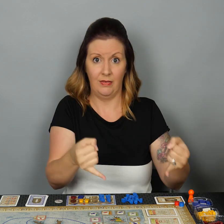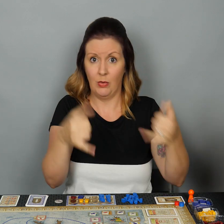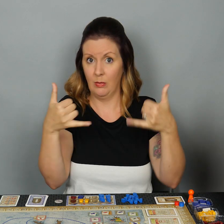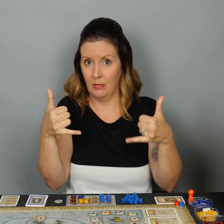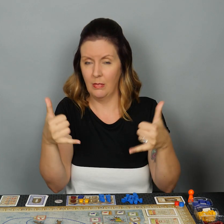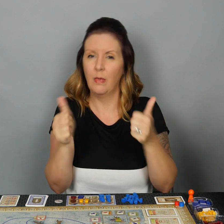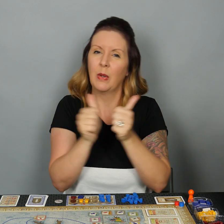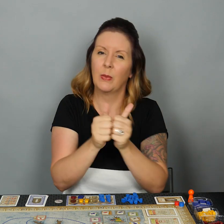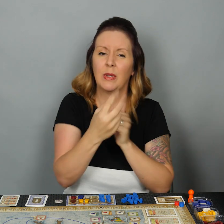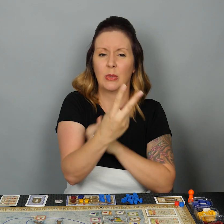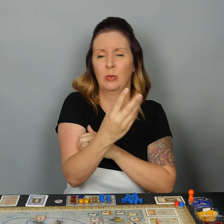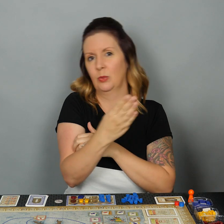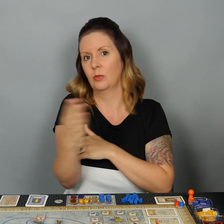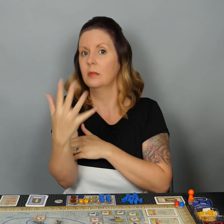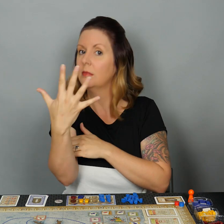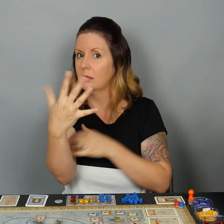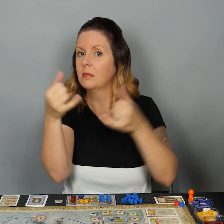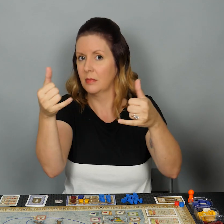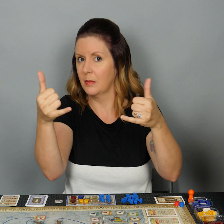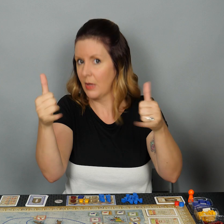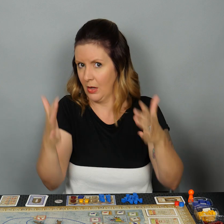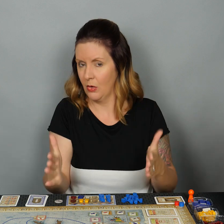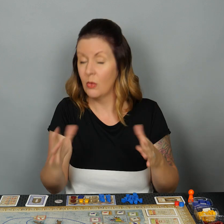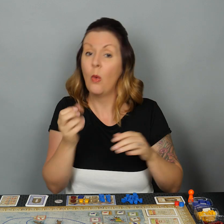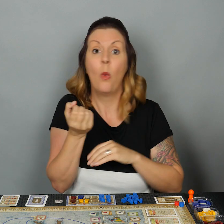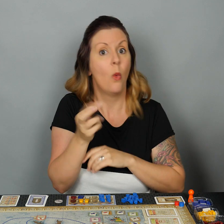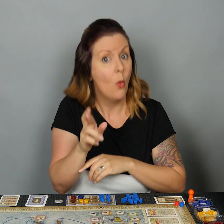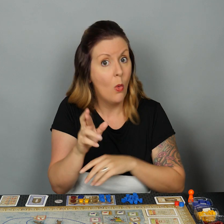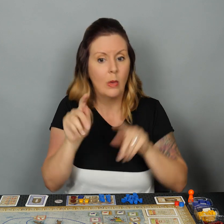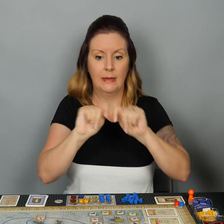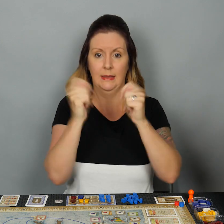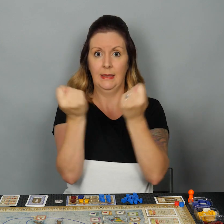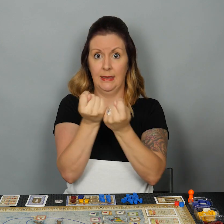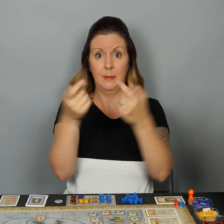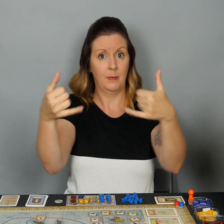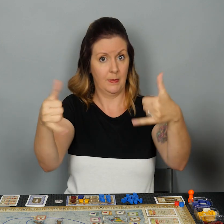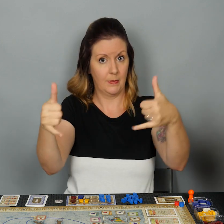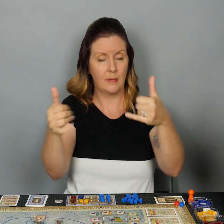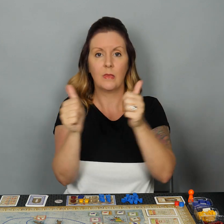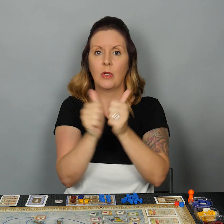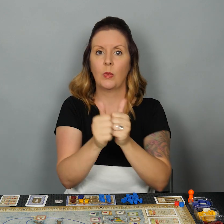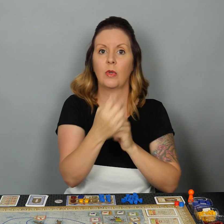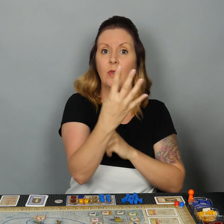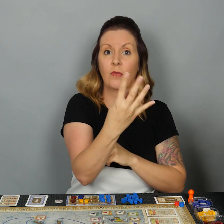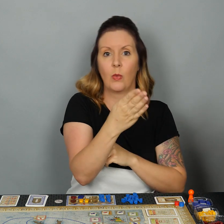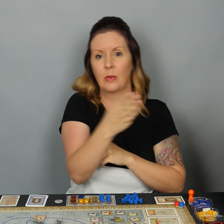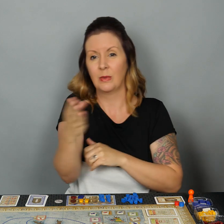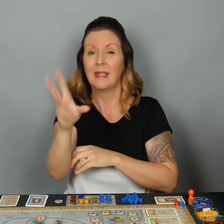You can play Individual Play with 2 to 5 players or Team Play with 4 to 6 players.